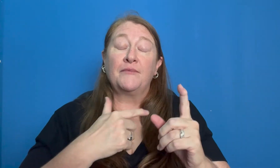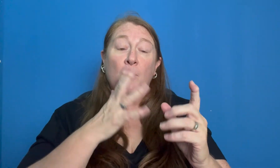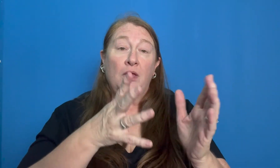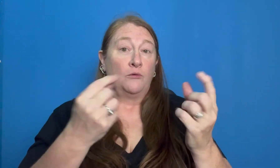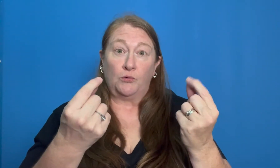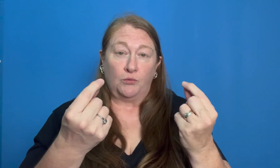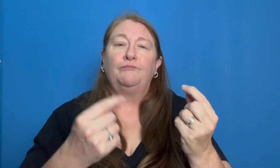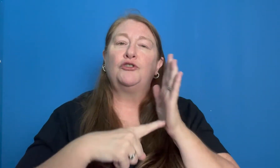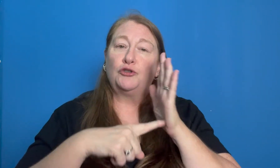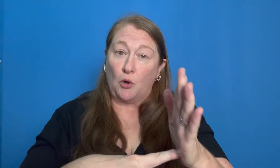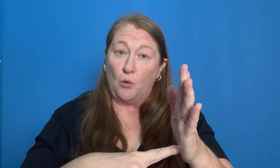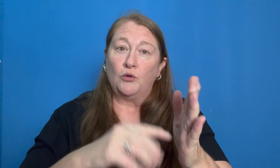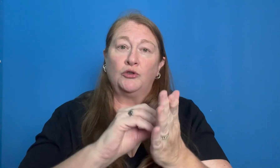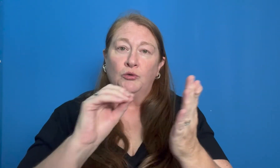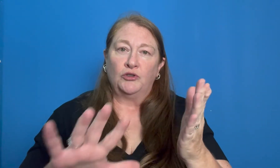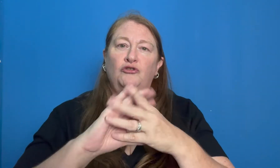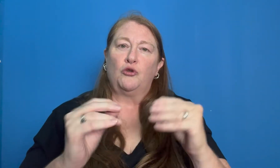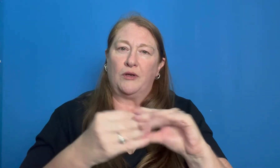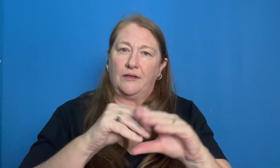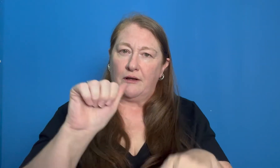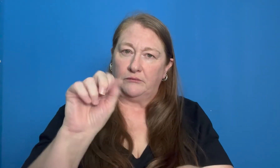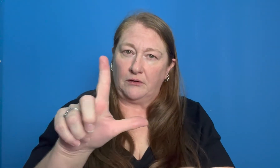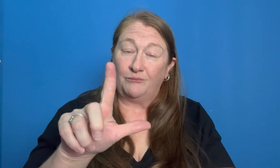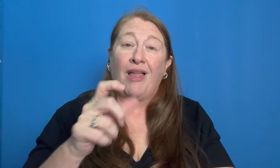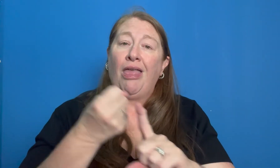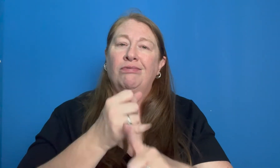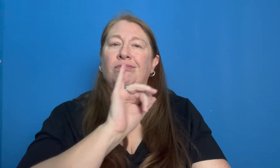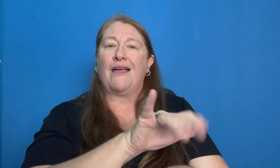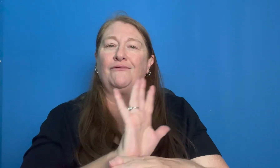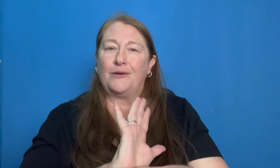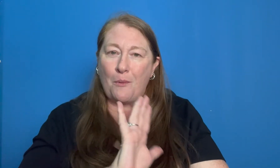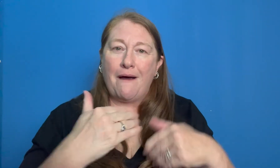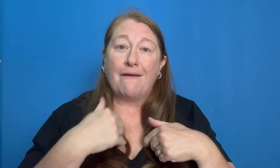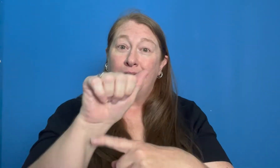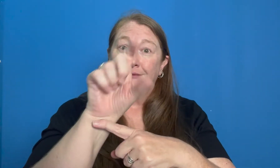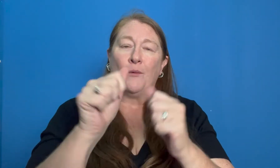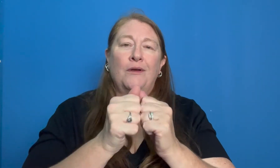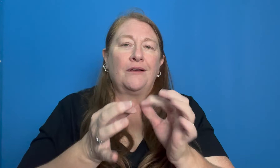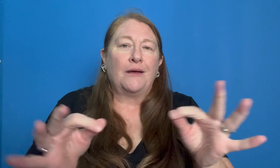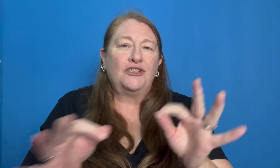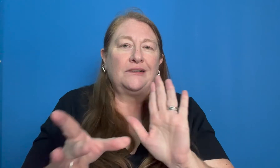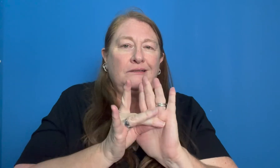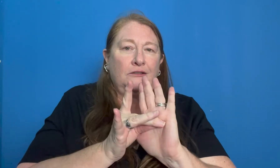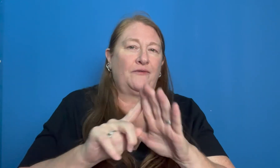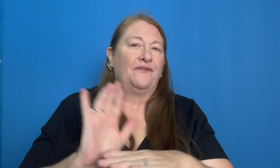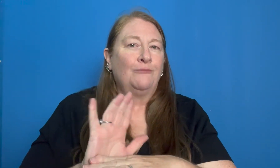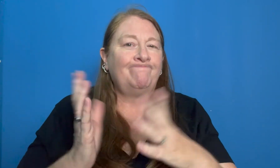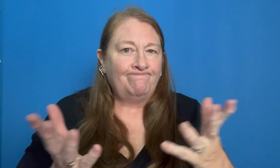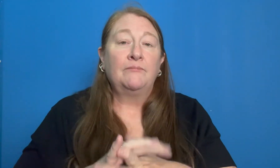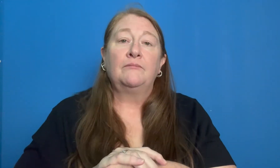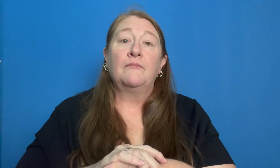You would show the students the story in ASL which happens to have captions embedded in the video.